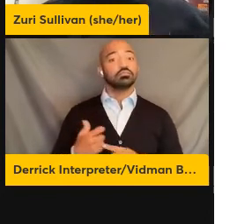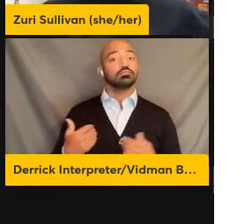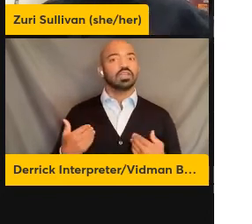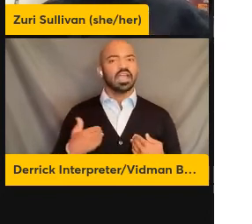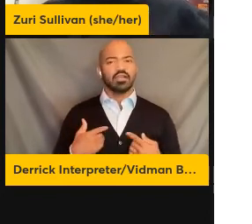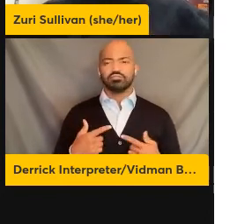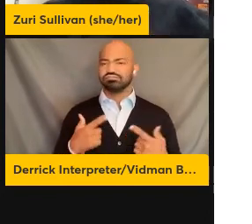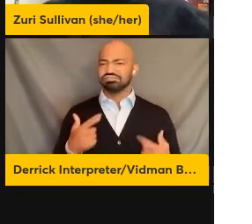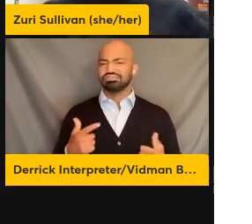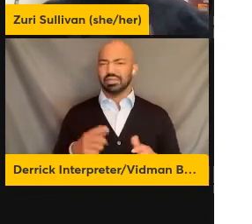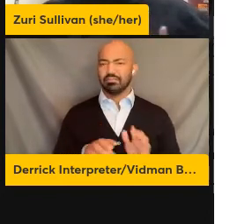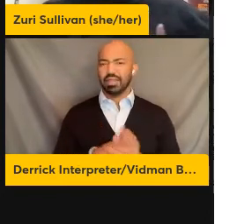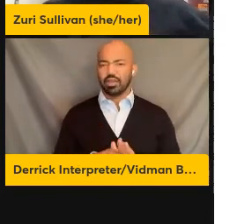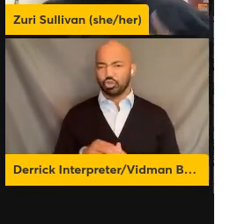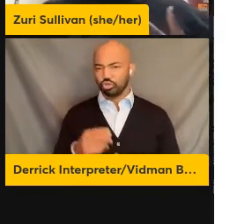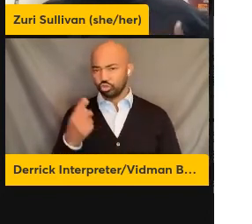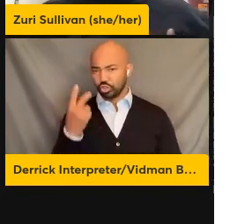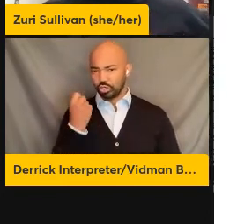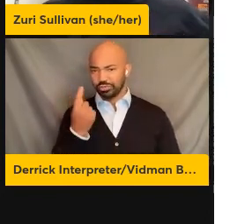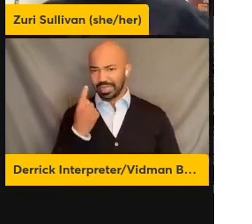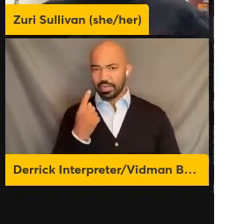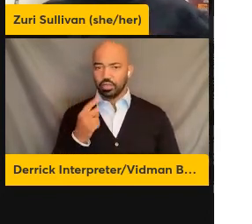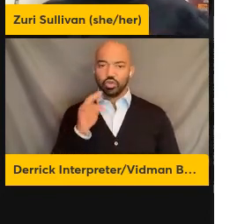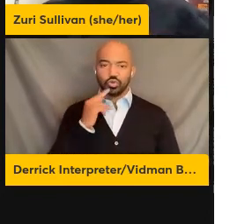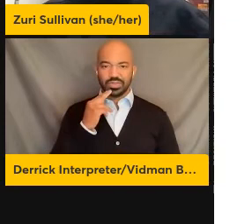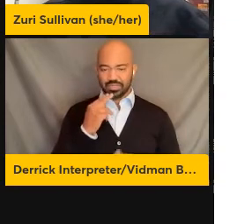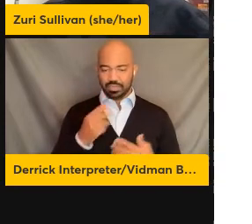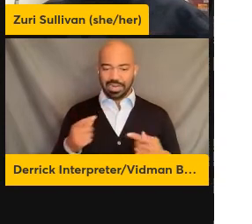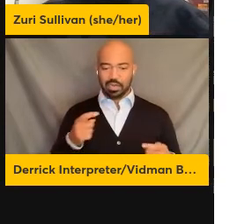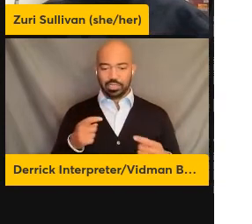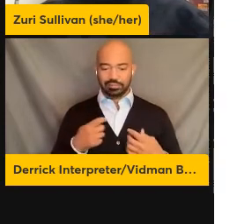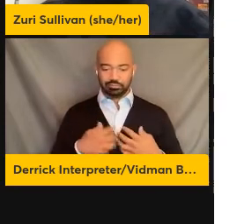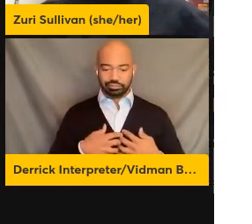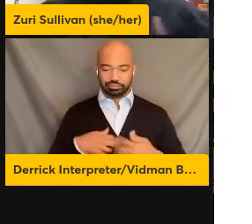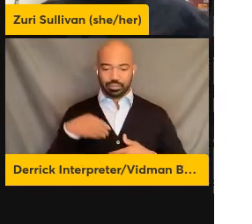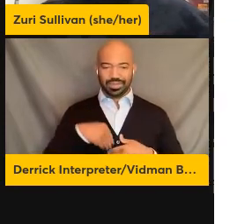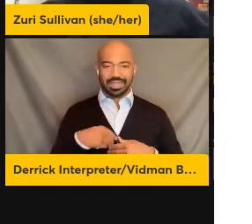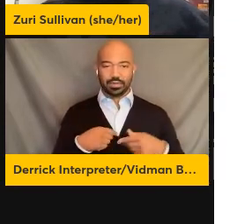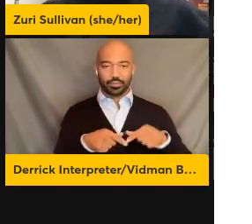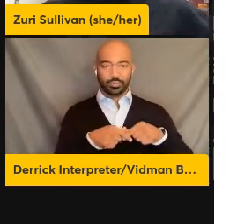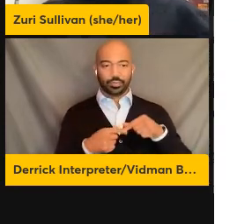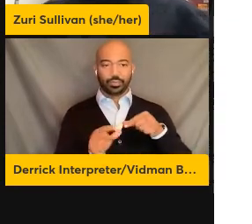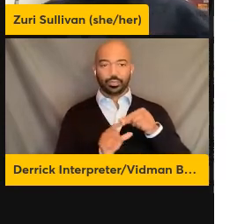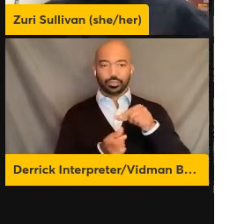for understanding the regulation of nutrient handling machinery in the intestine, we went on to ask how this program was